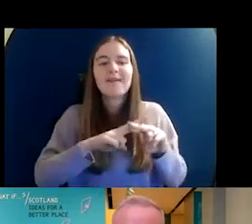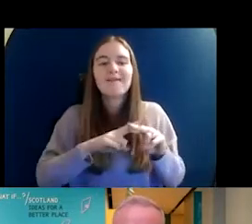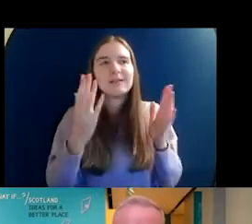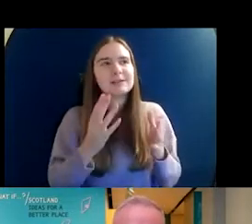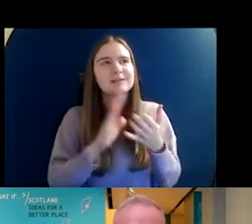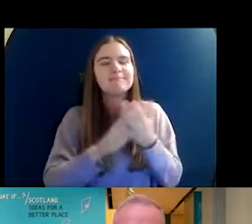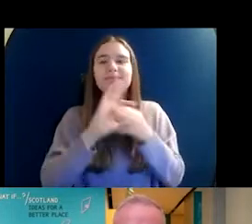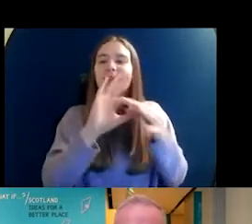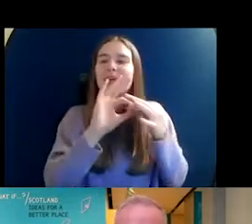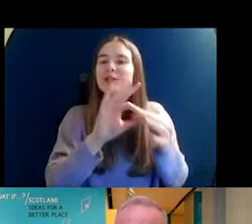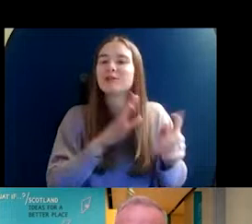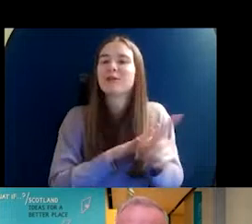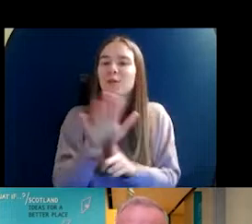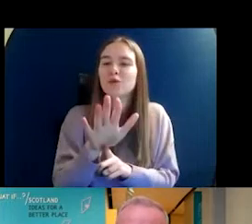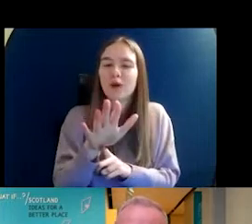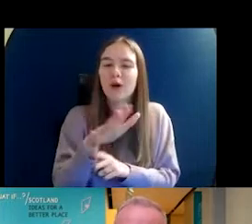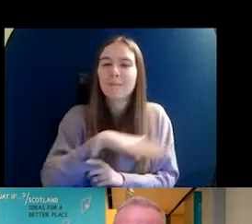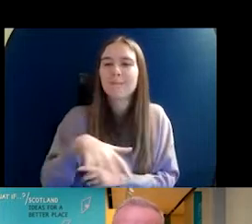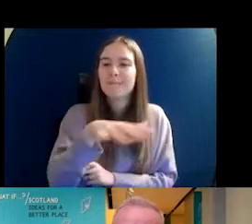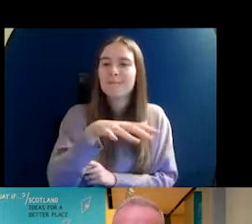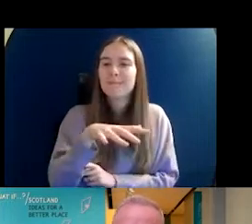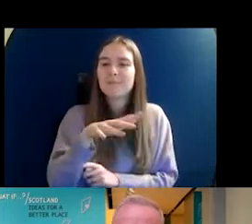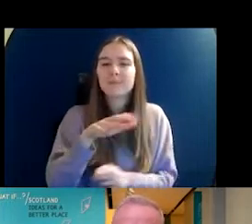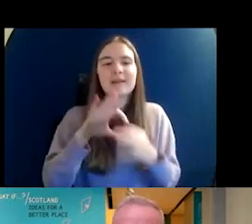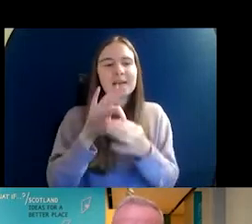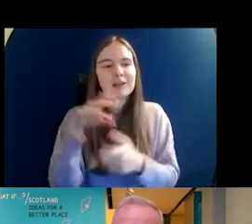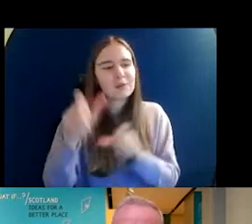in the future of their places, and engaging people who are perhaps feeling,